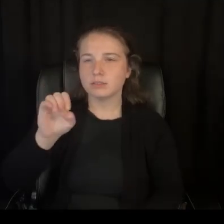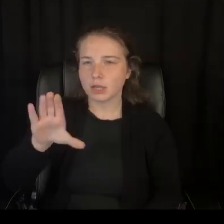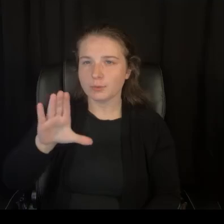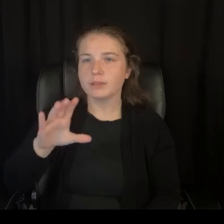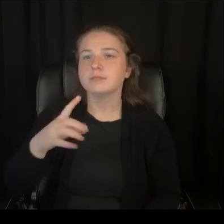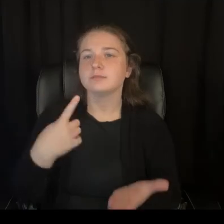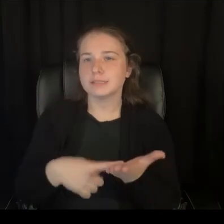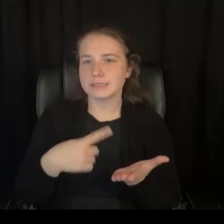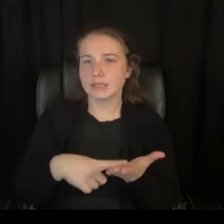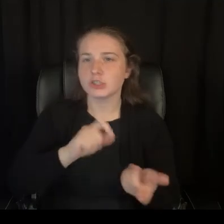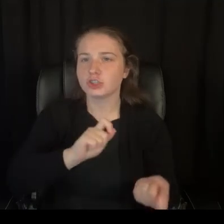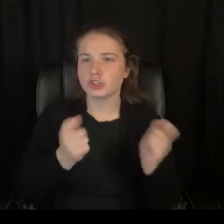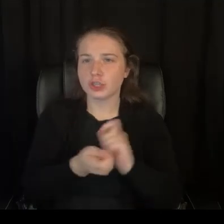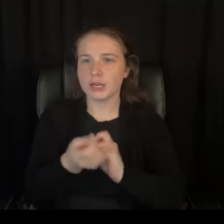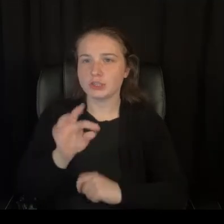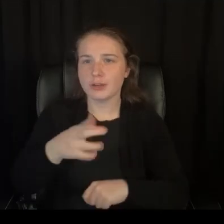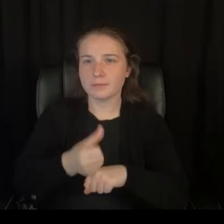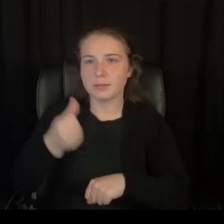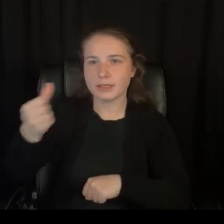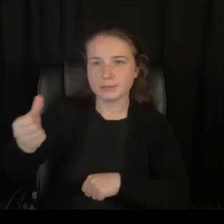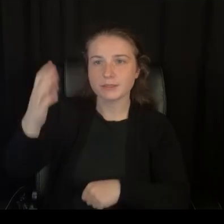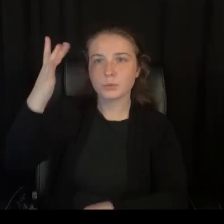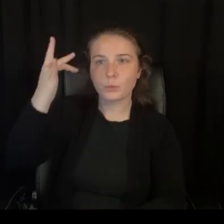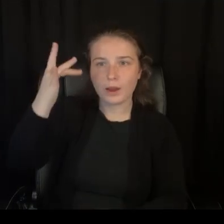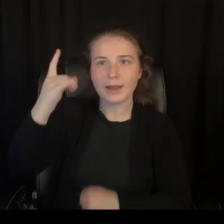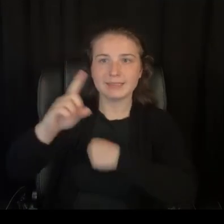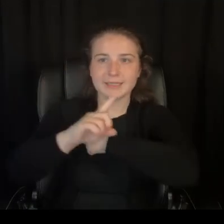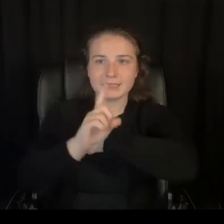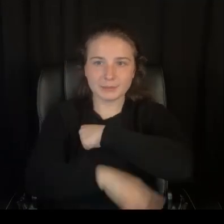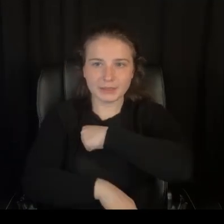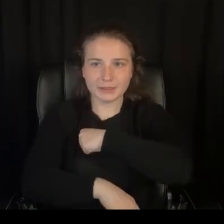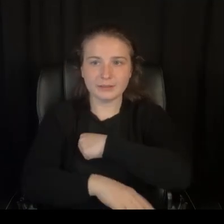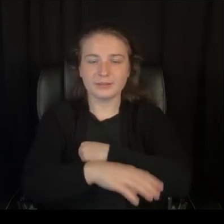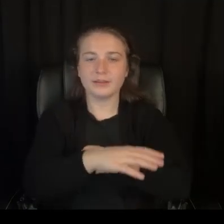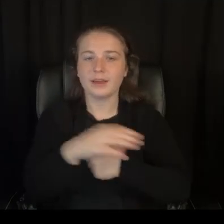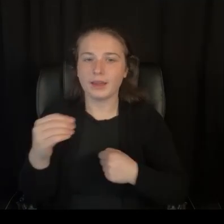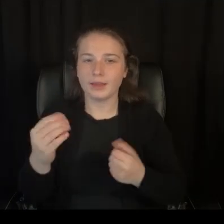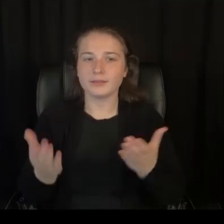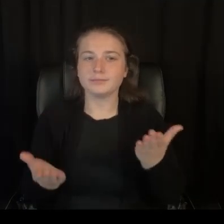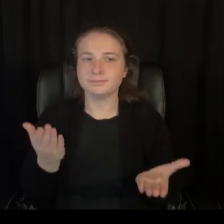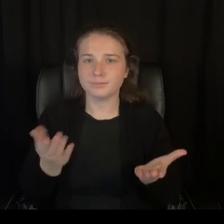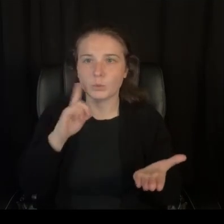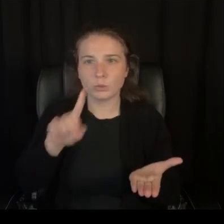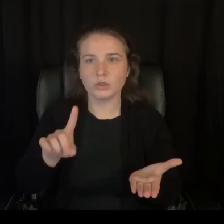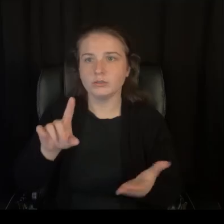on change of placements due to disciplinary actions and manifestation determinations.